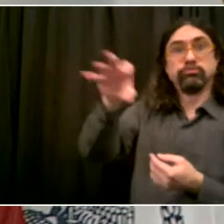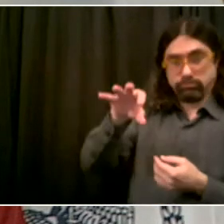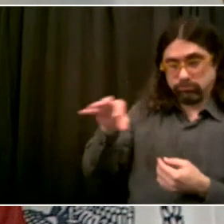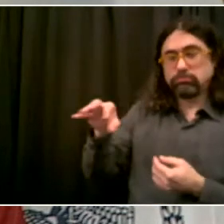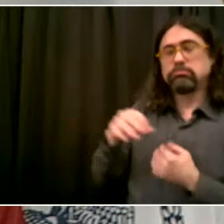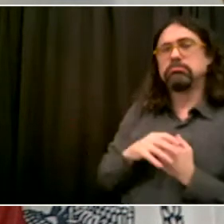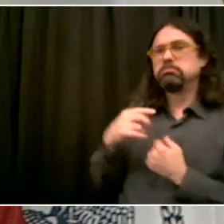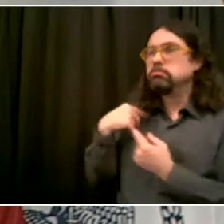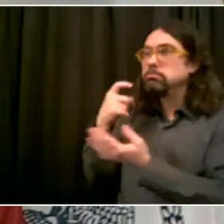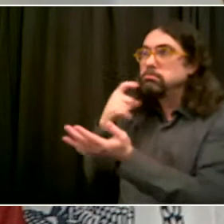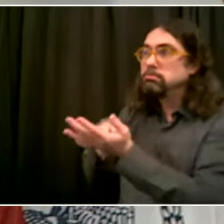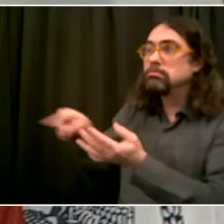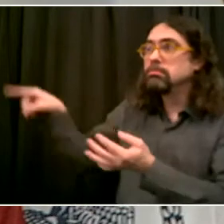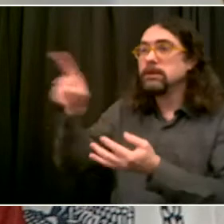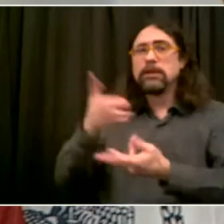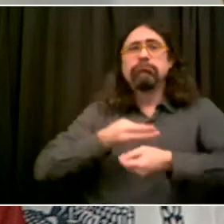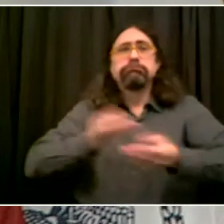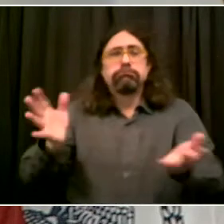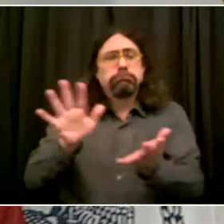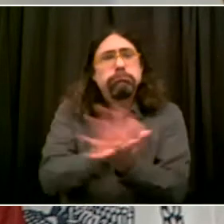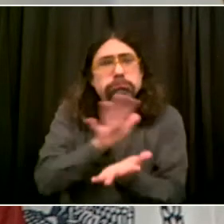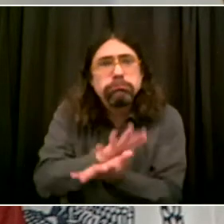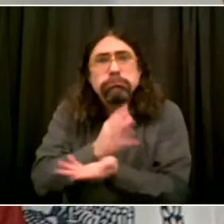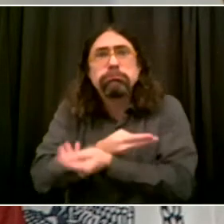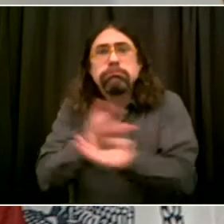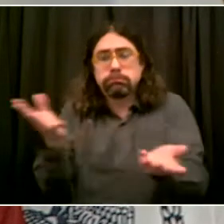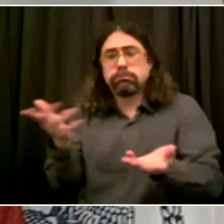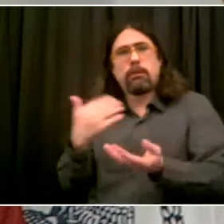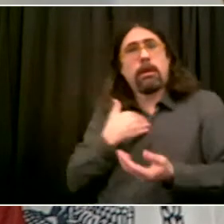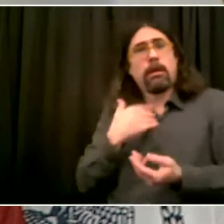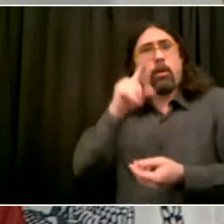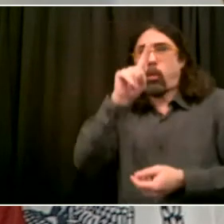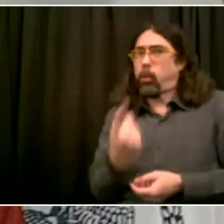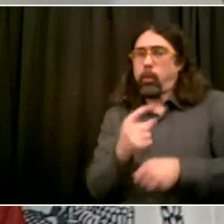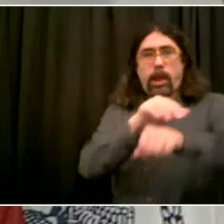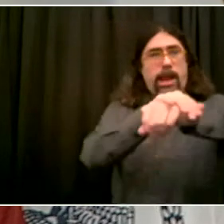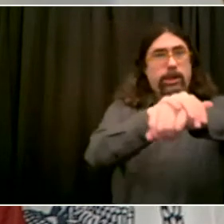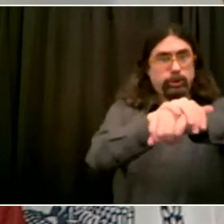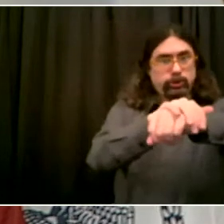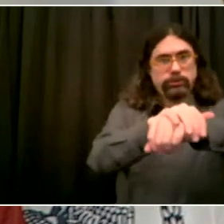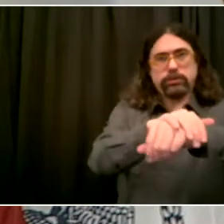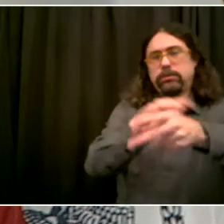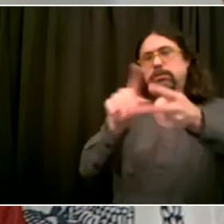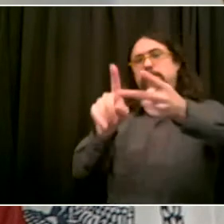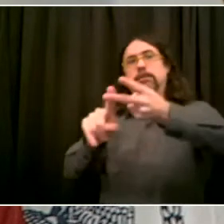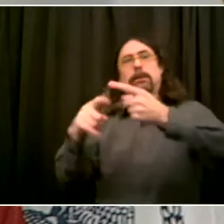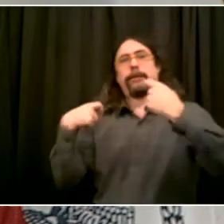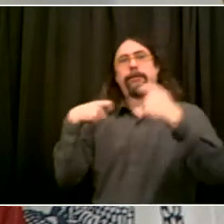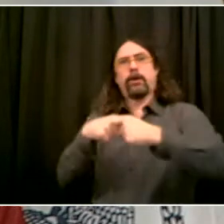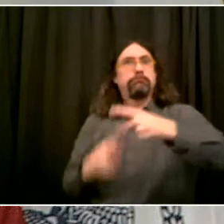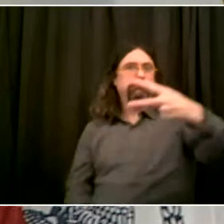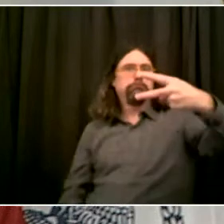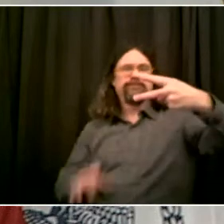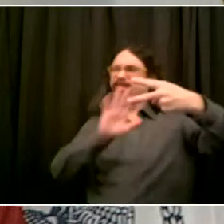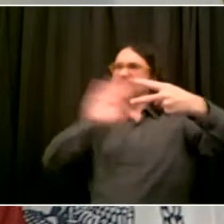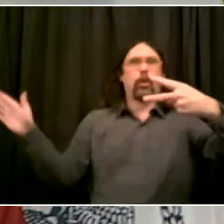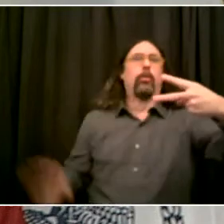THE CITY HAVE THE AUTHORITY TO ORDERER HOSPITALS AND FACILITIES TO MAKE MATERIALS